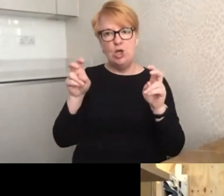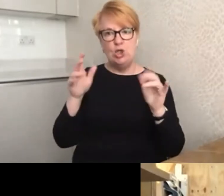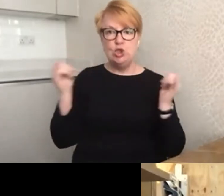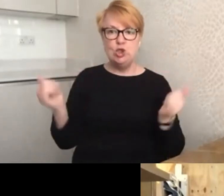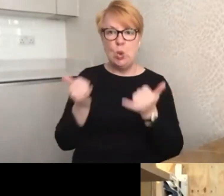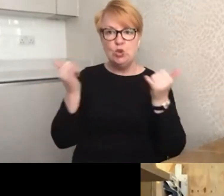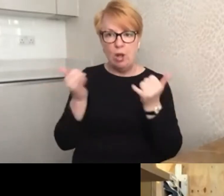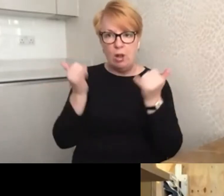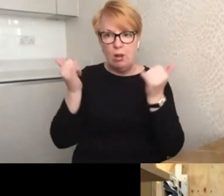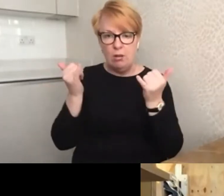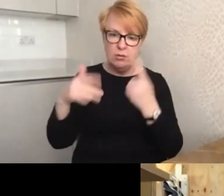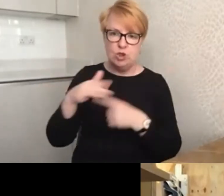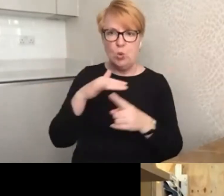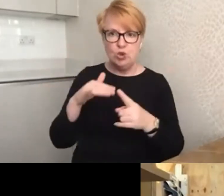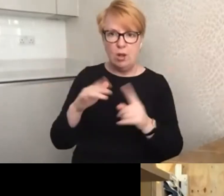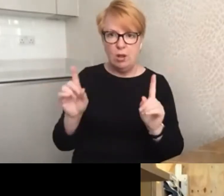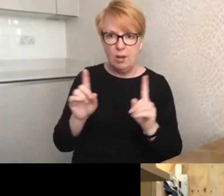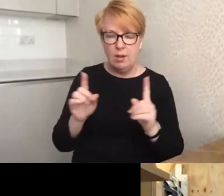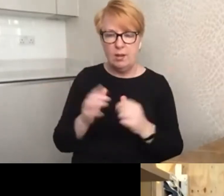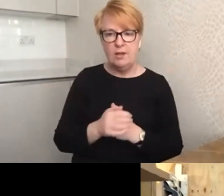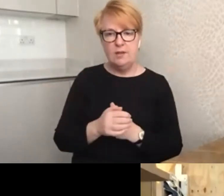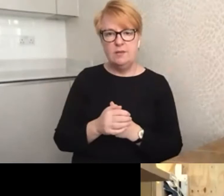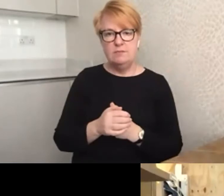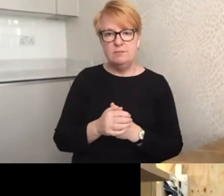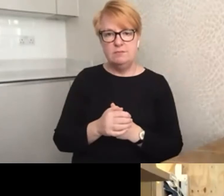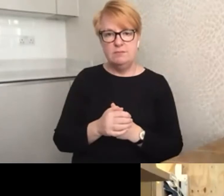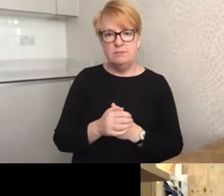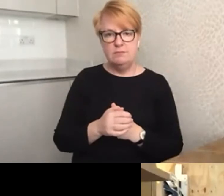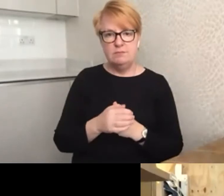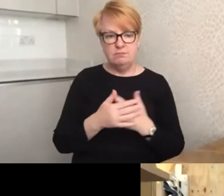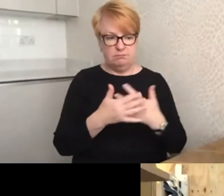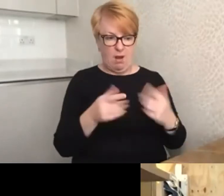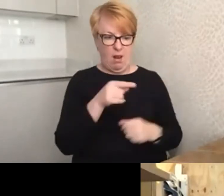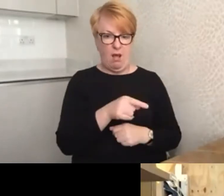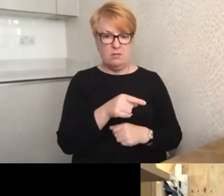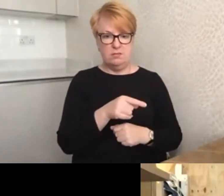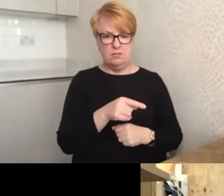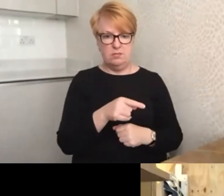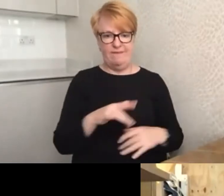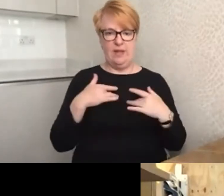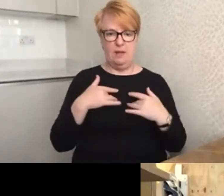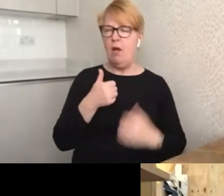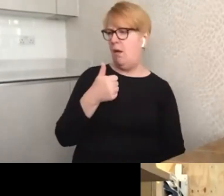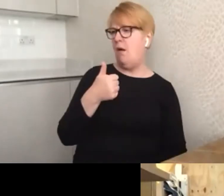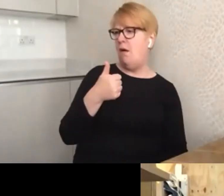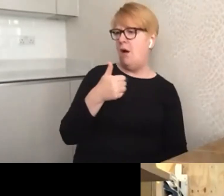And I think a lot of artists, regardless of, if they consider themselves as social practitioners would see that practice as being something that is